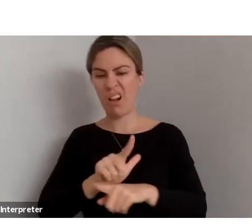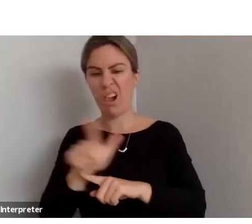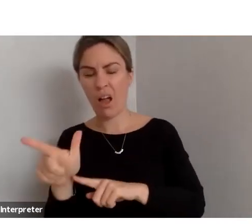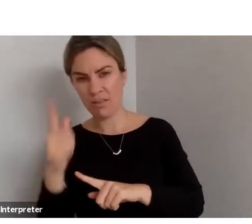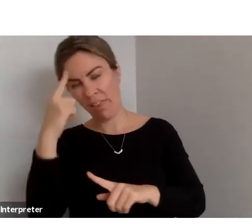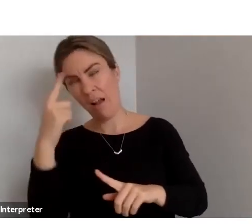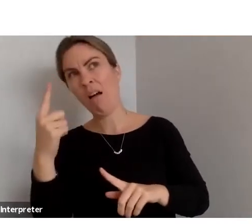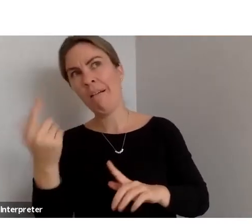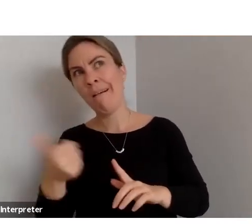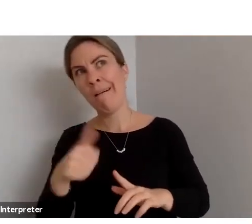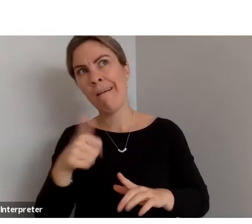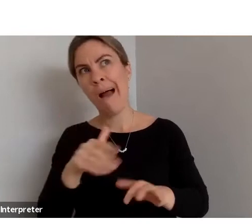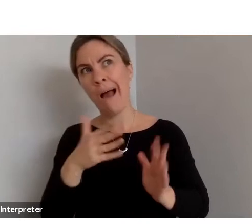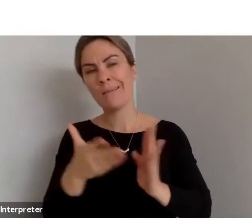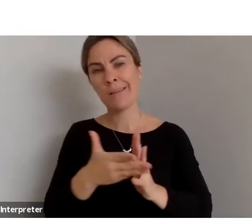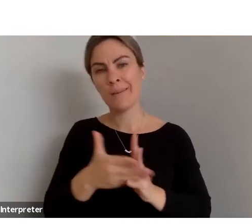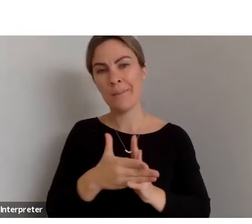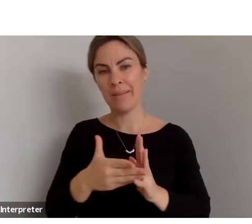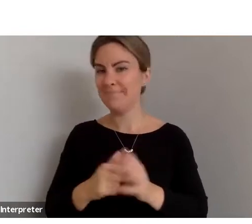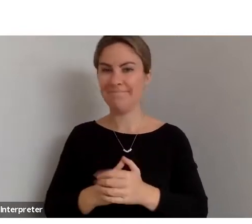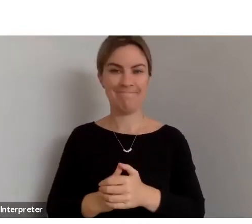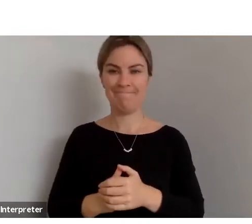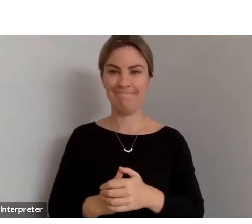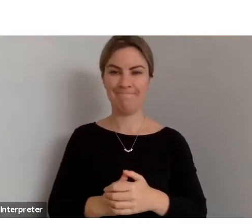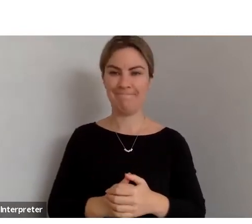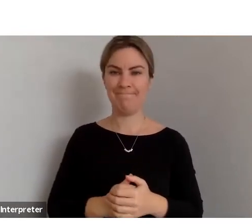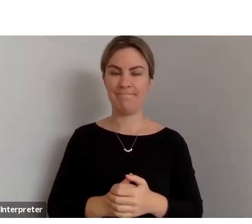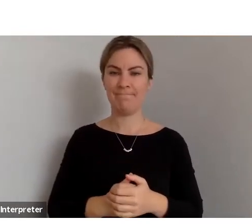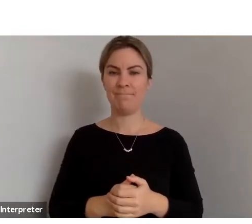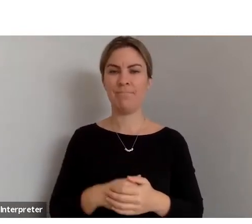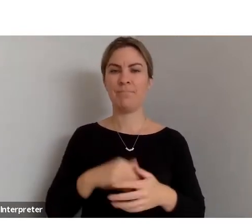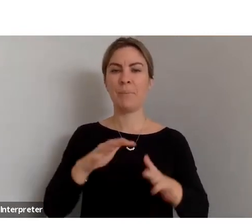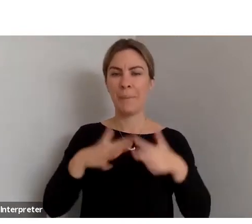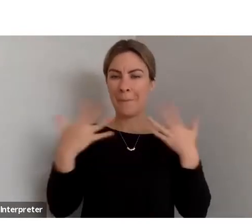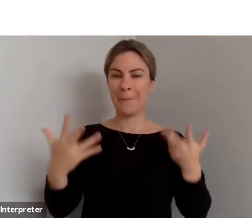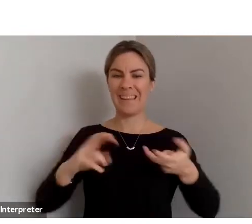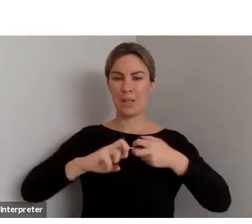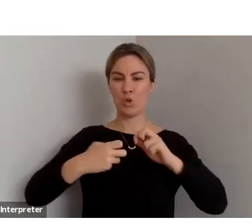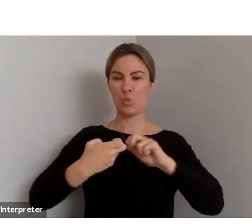One of the biggest issues, particularly with content is that